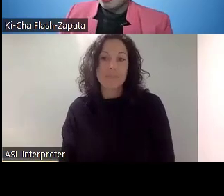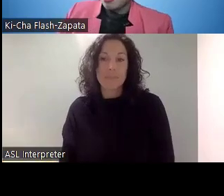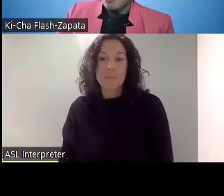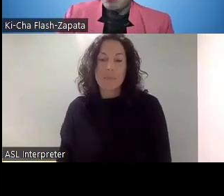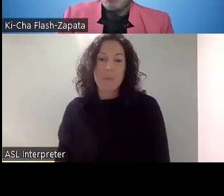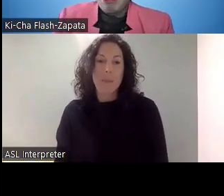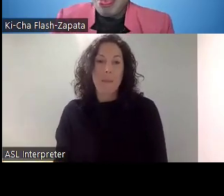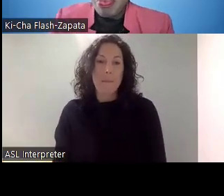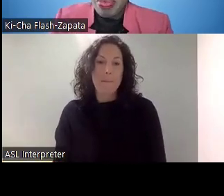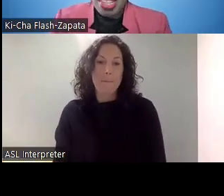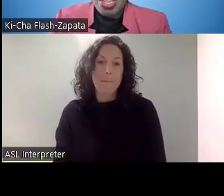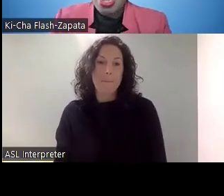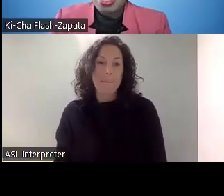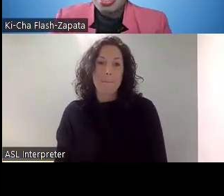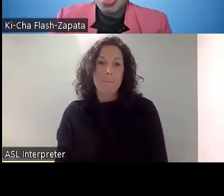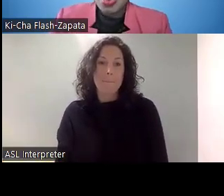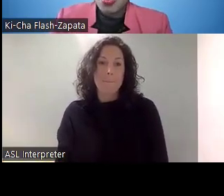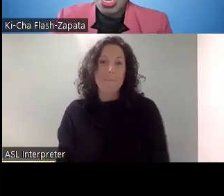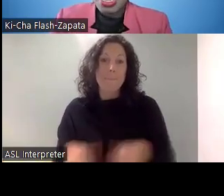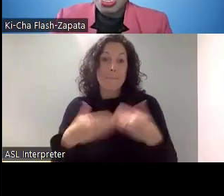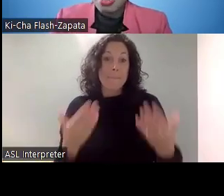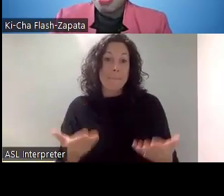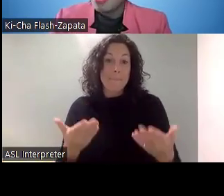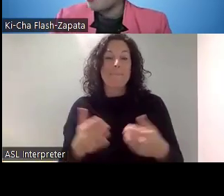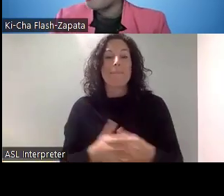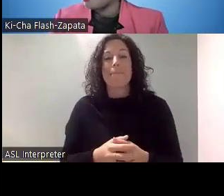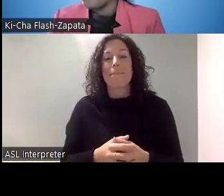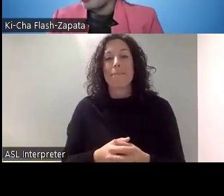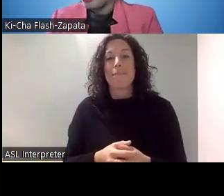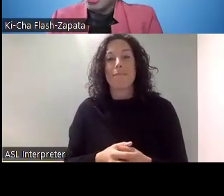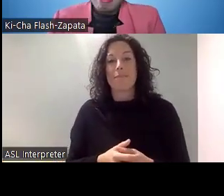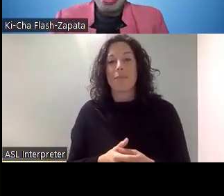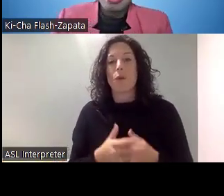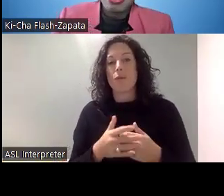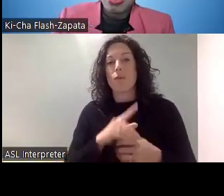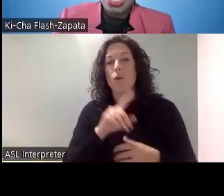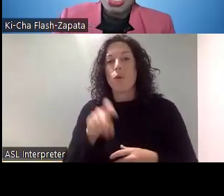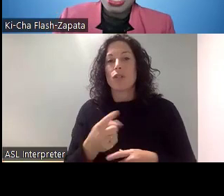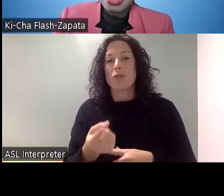So what ... For Question 1, you have it on the screen.